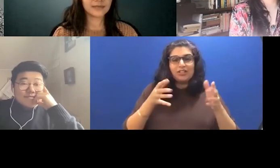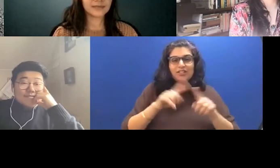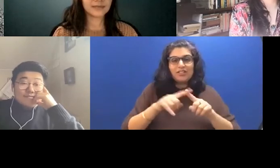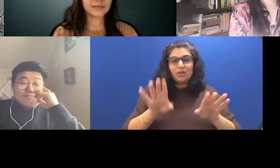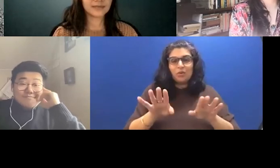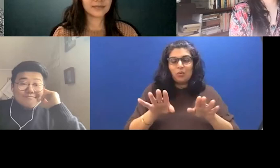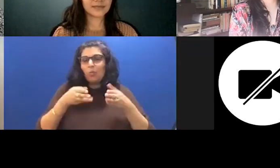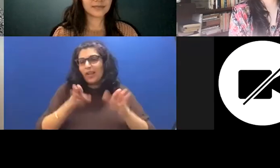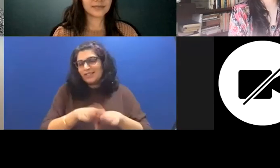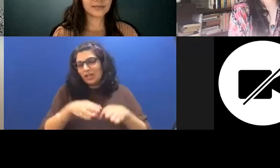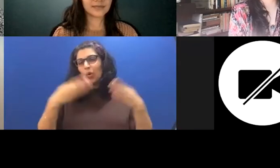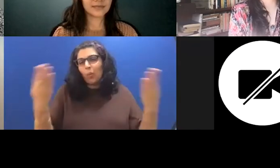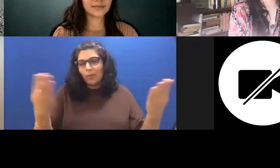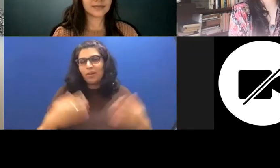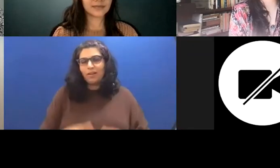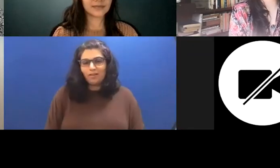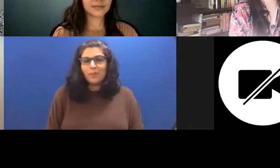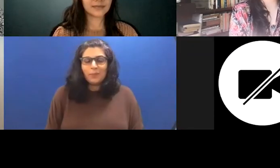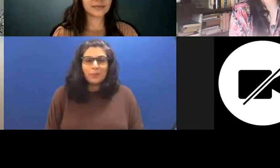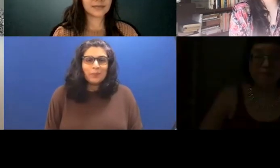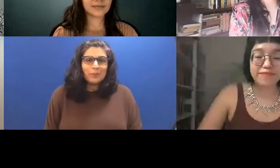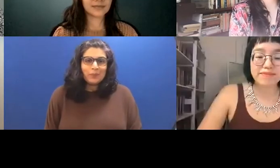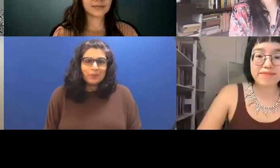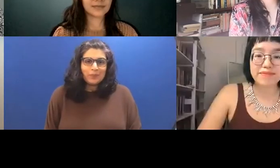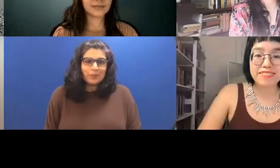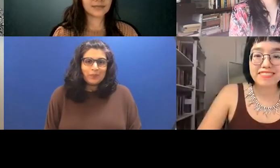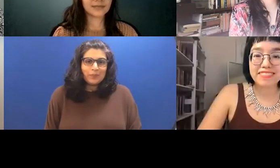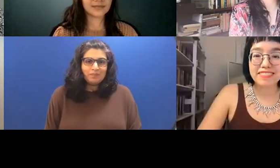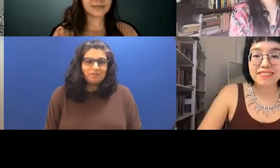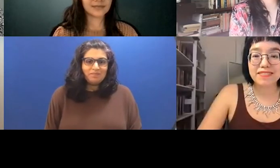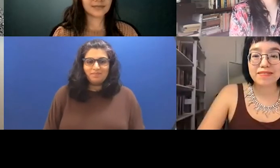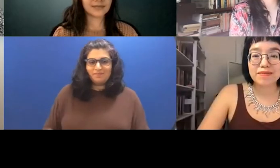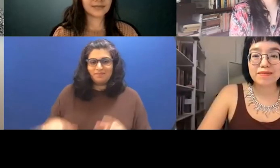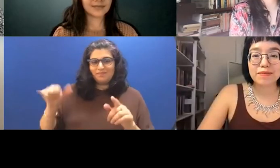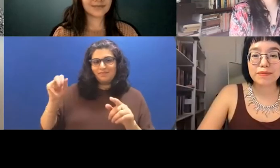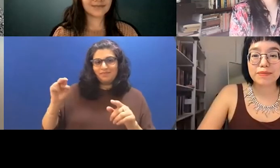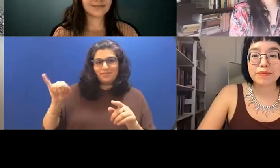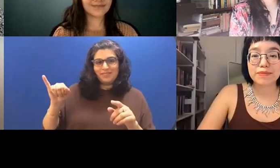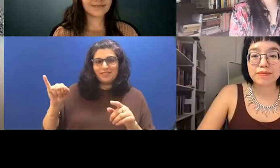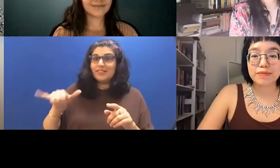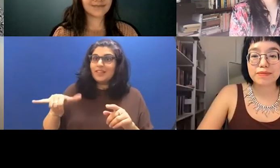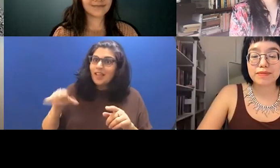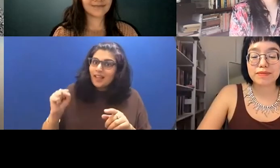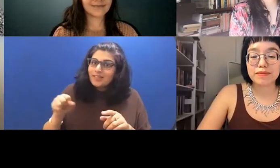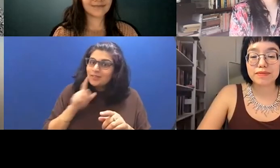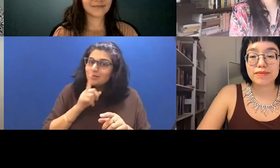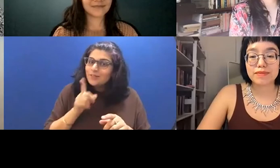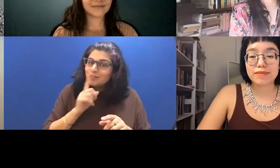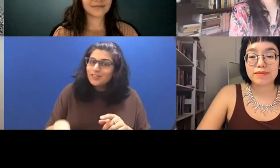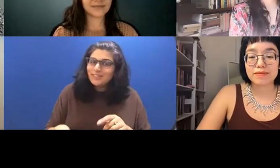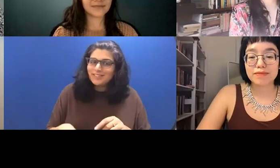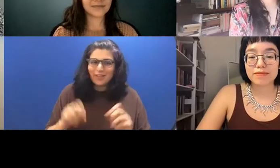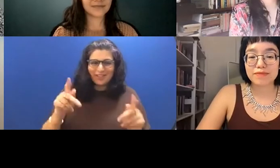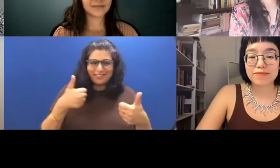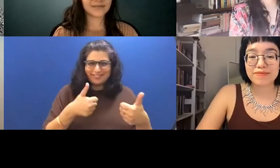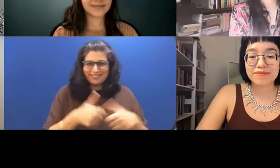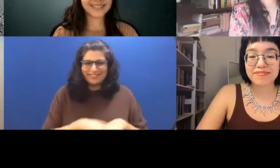Unknown Speaker Yeah, that's certainly true. Yeah. Okay. Thanks.